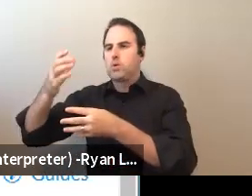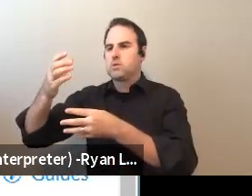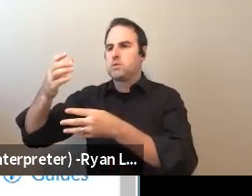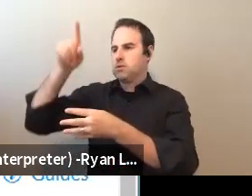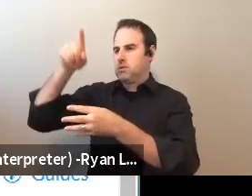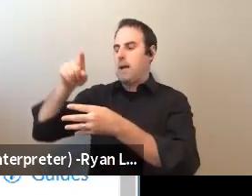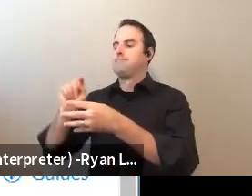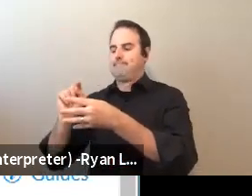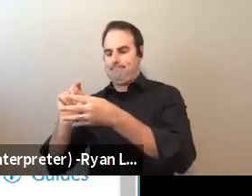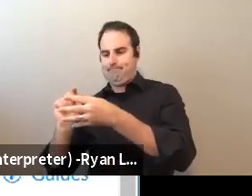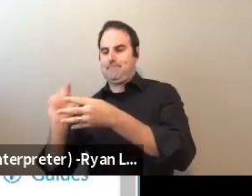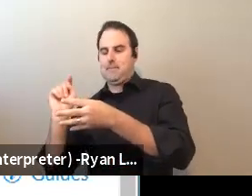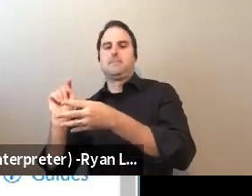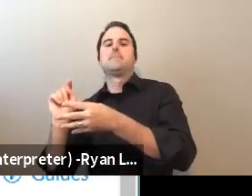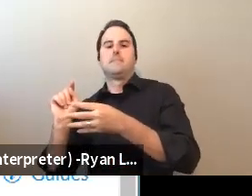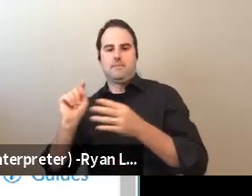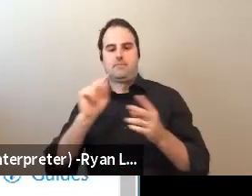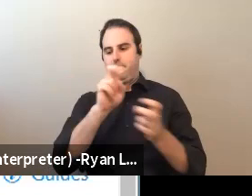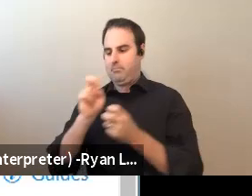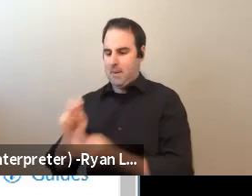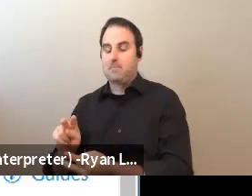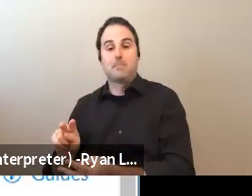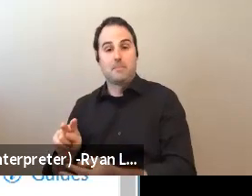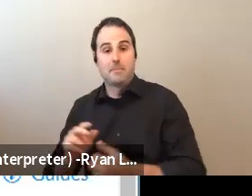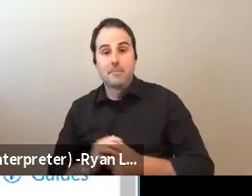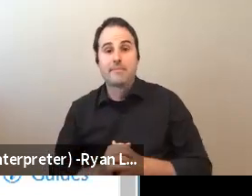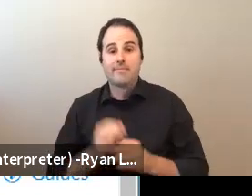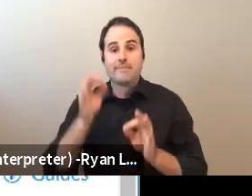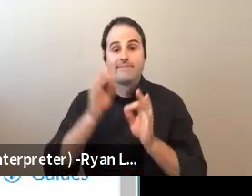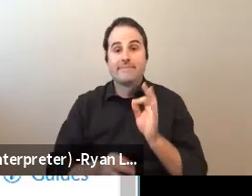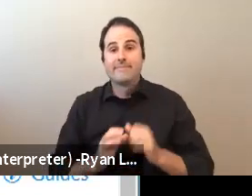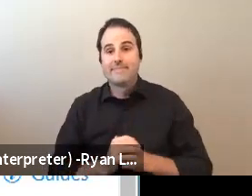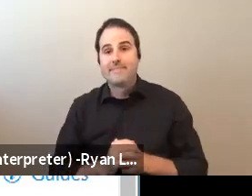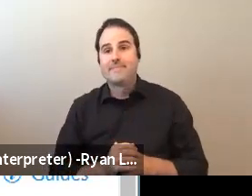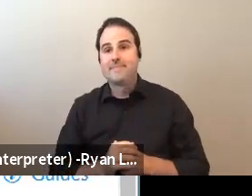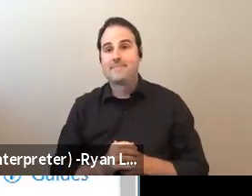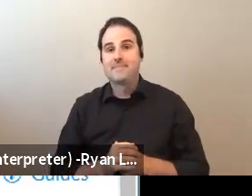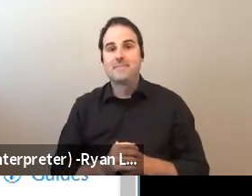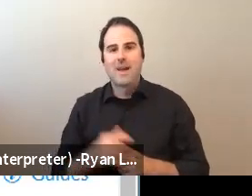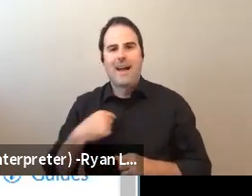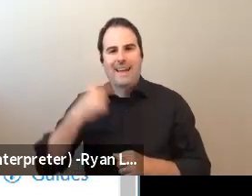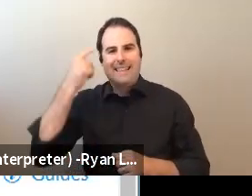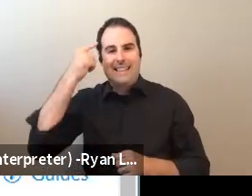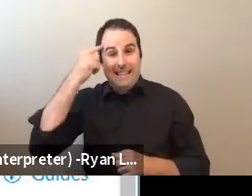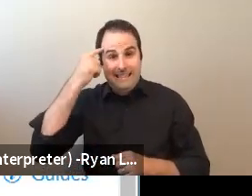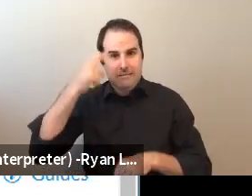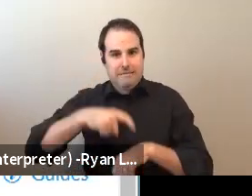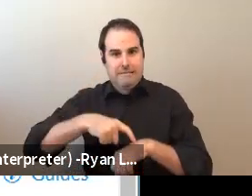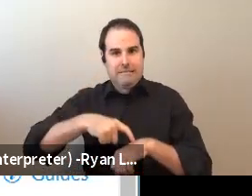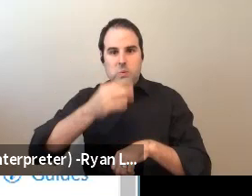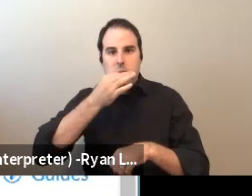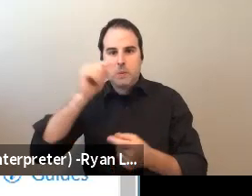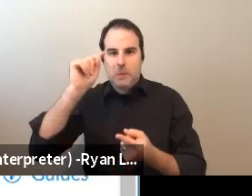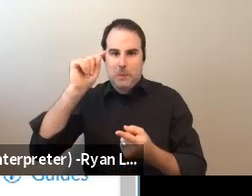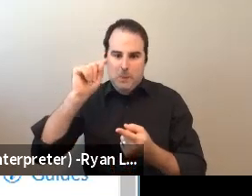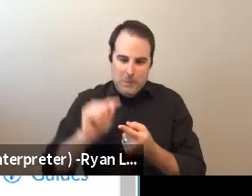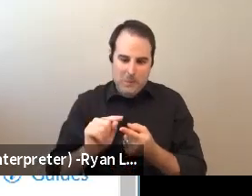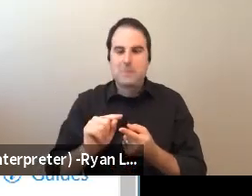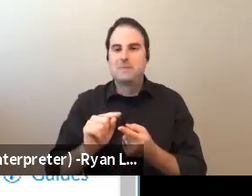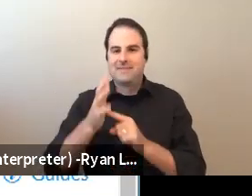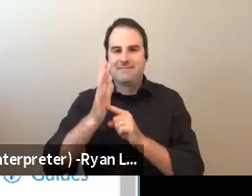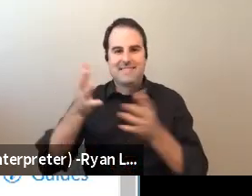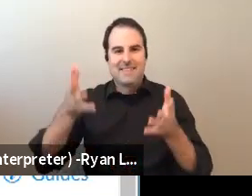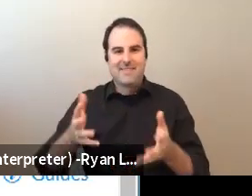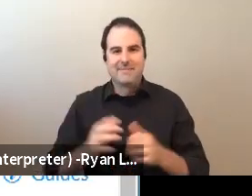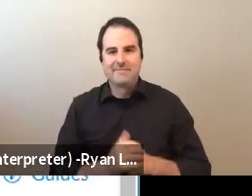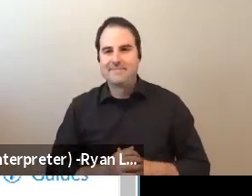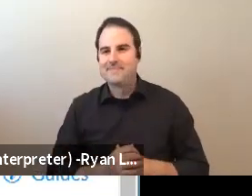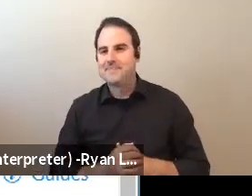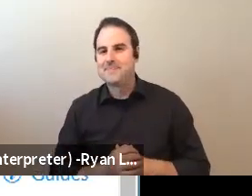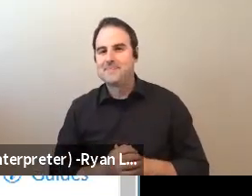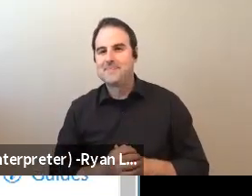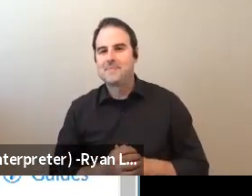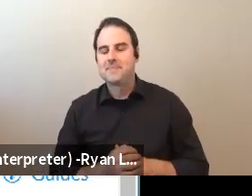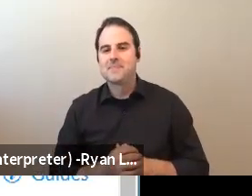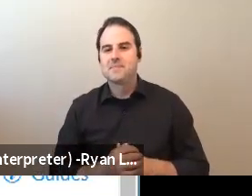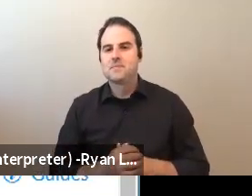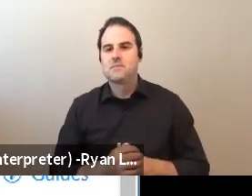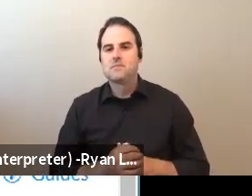Sally Potter: Okay, I believe we are just about out of time, about five minutes left, so I don't see any